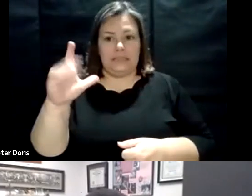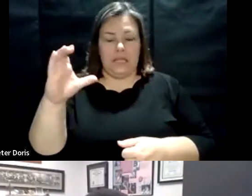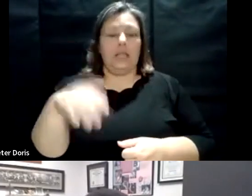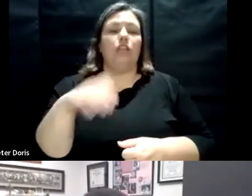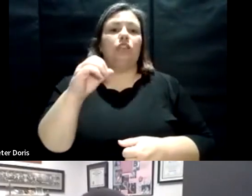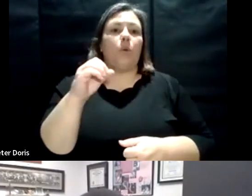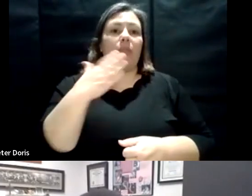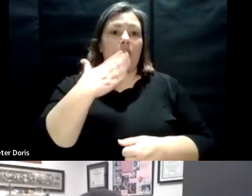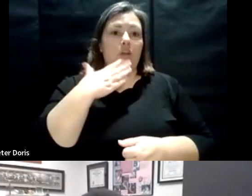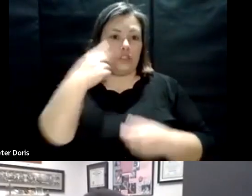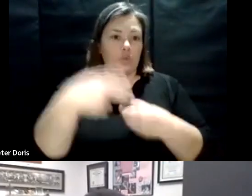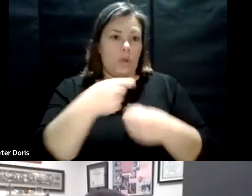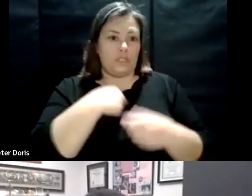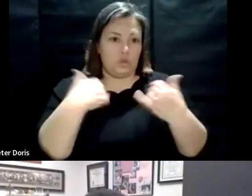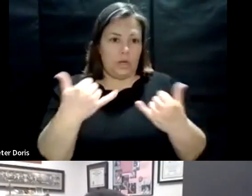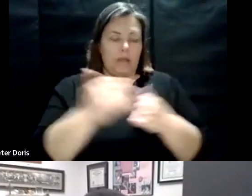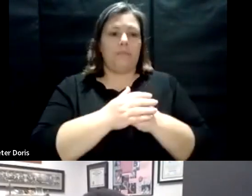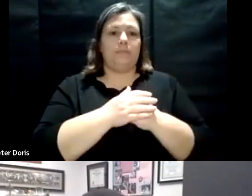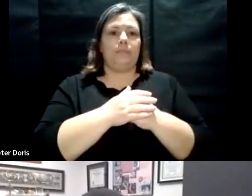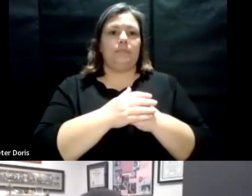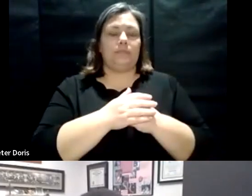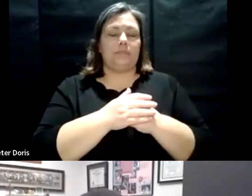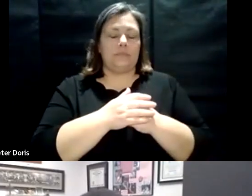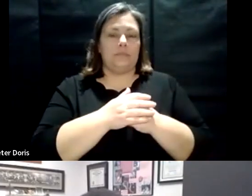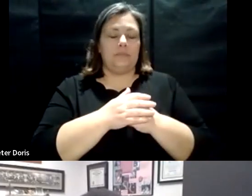This a collaboration with a sxril NASILC. So we welcome and thank you and joining us today.